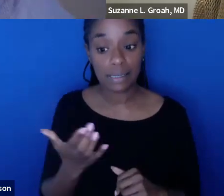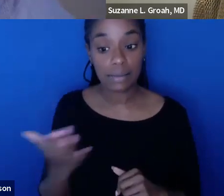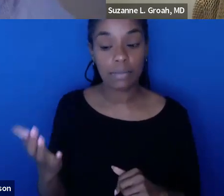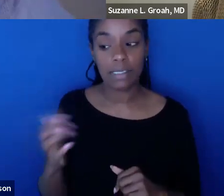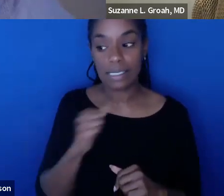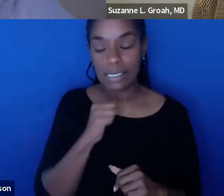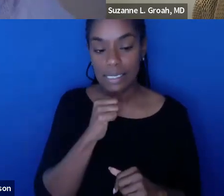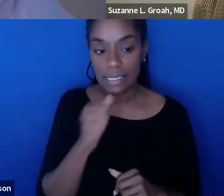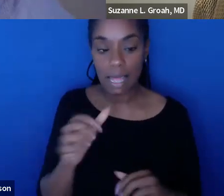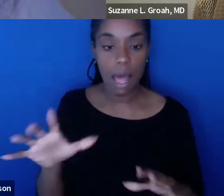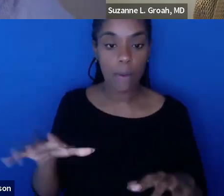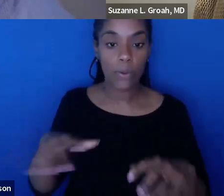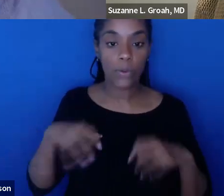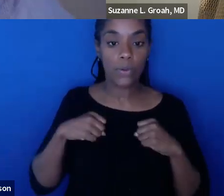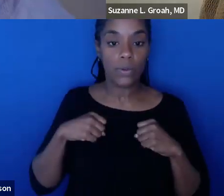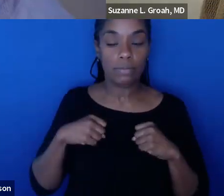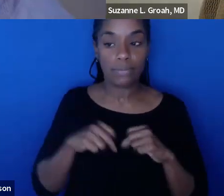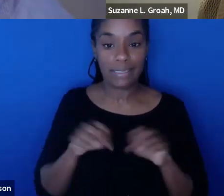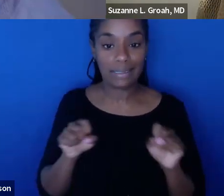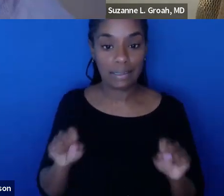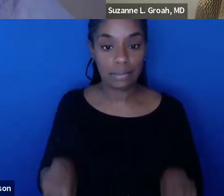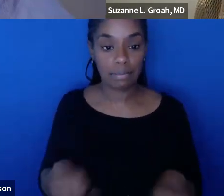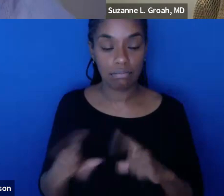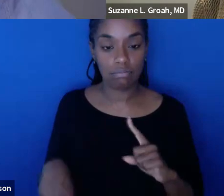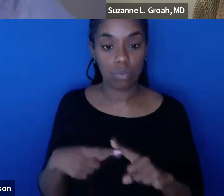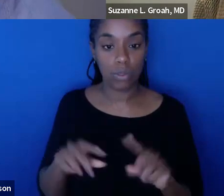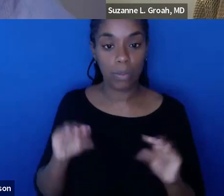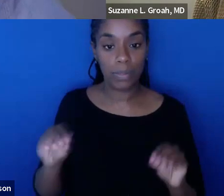absorbed systemically when you put it directly in the bladder.